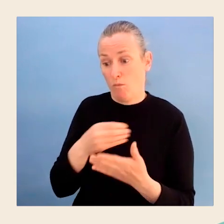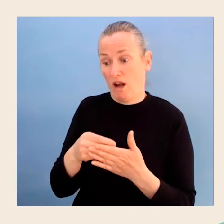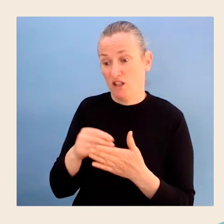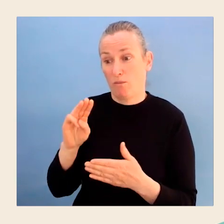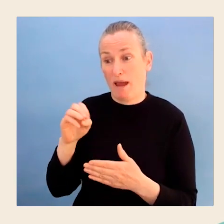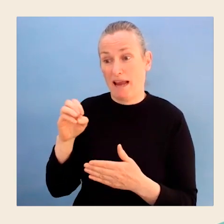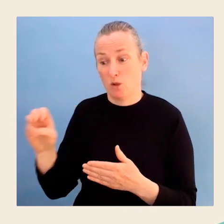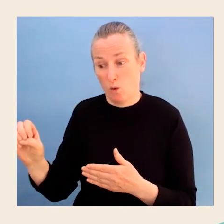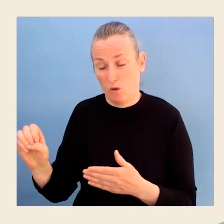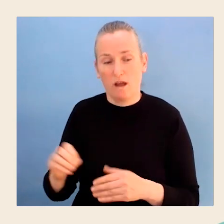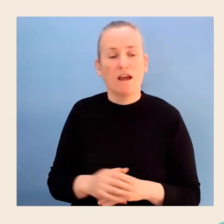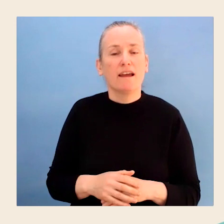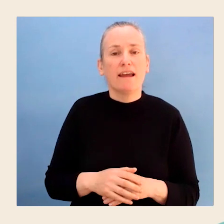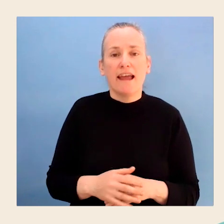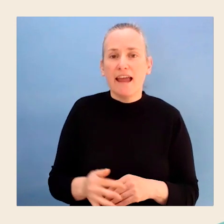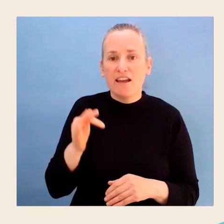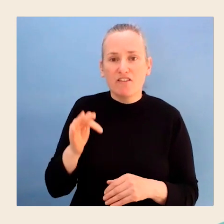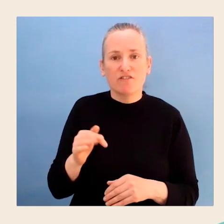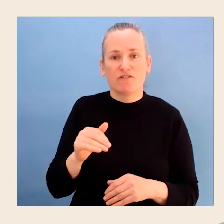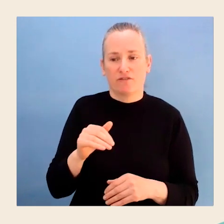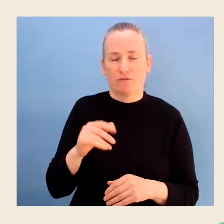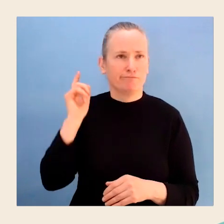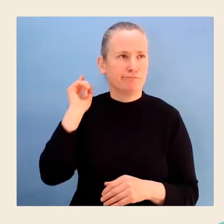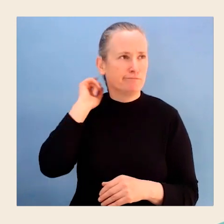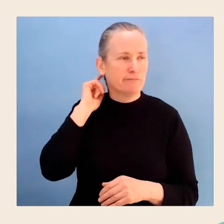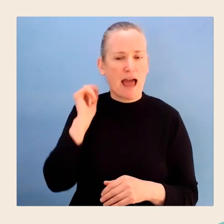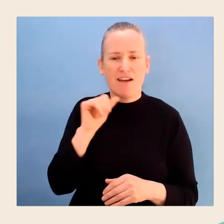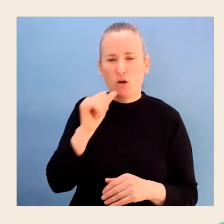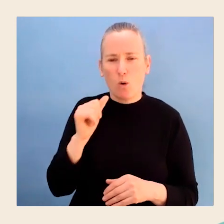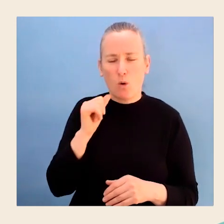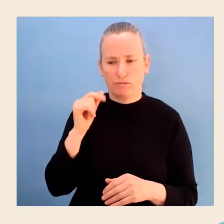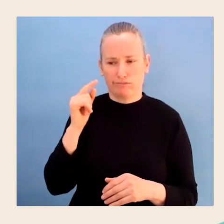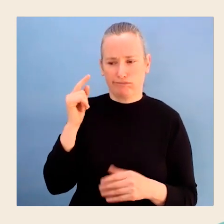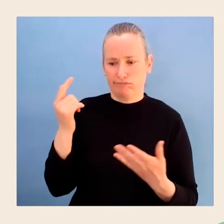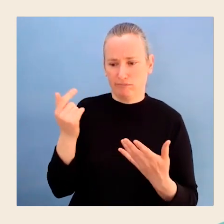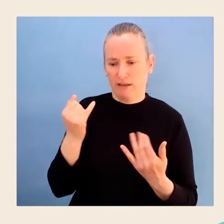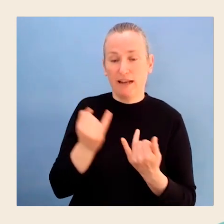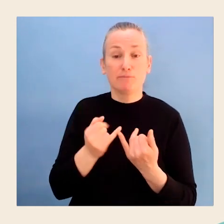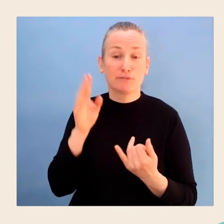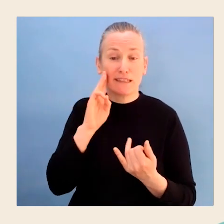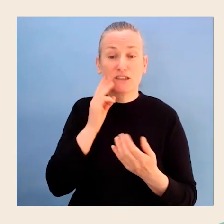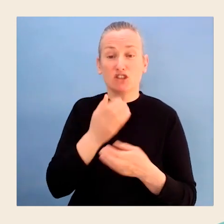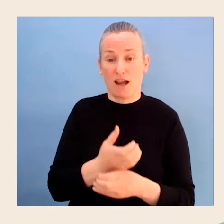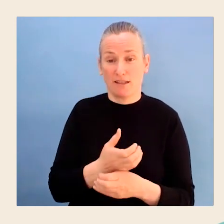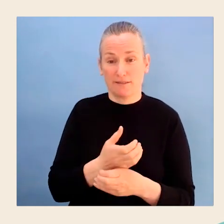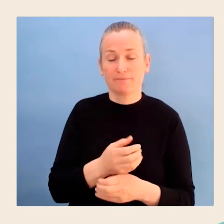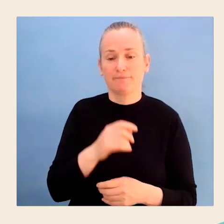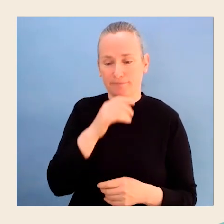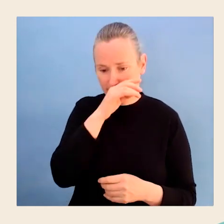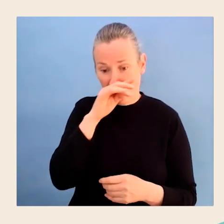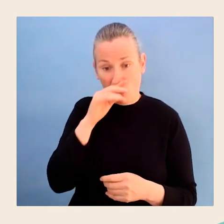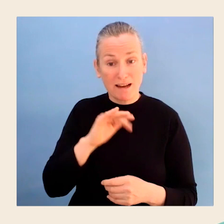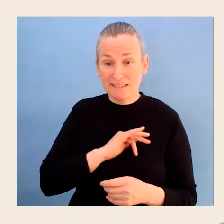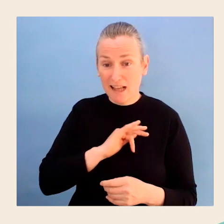And if you don't then have in your own mind or talk with the disabled child, I'm using my point of reference, specifically it's dwarfism,